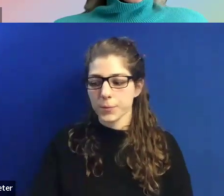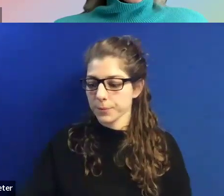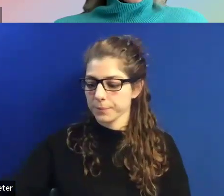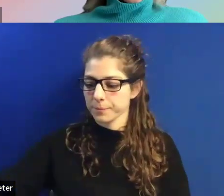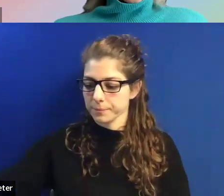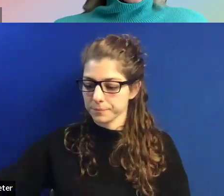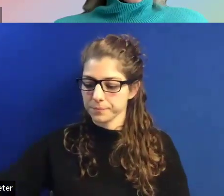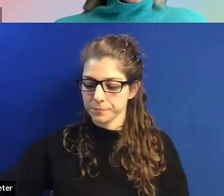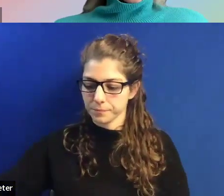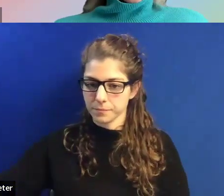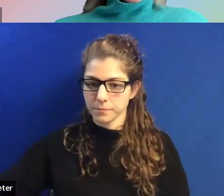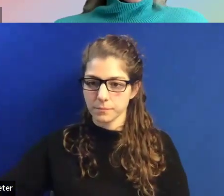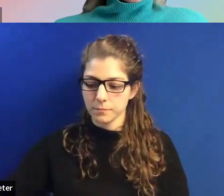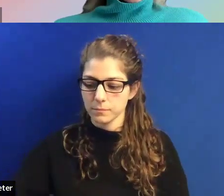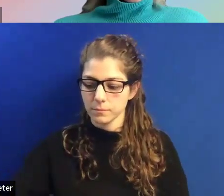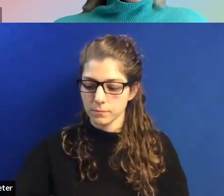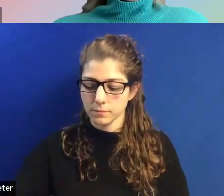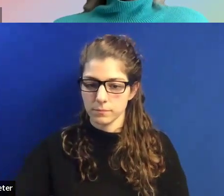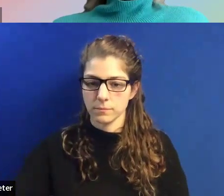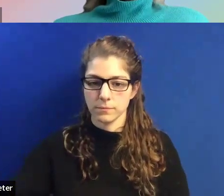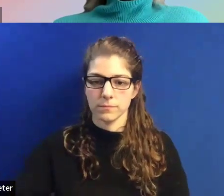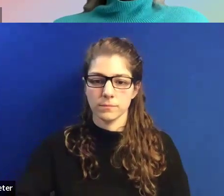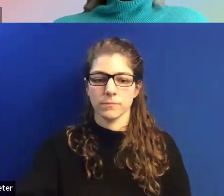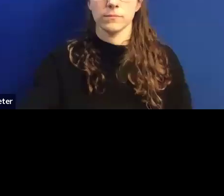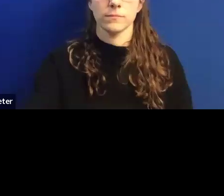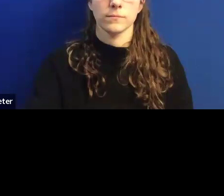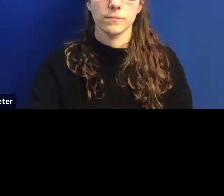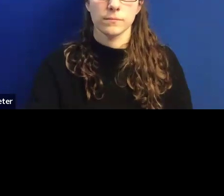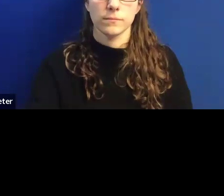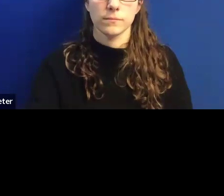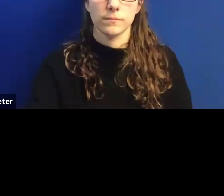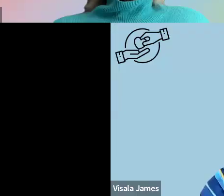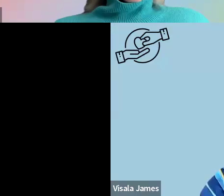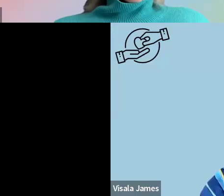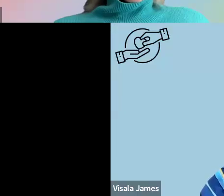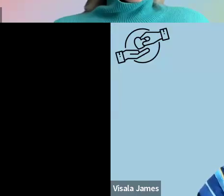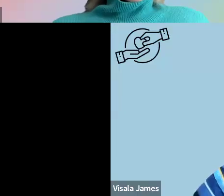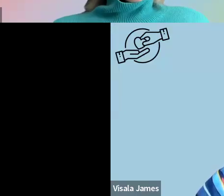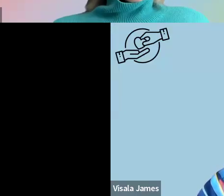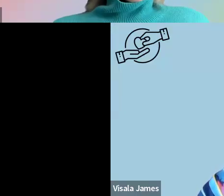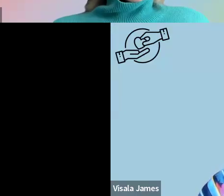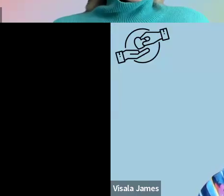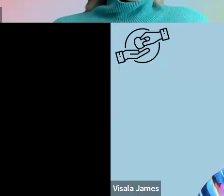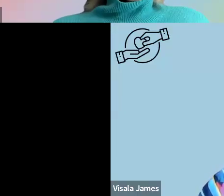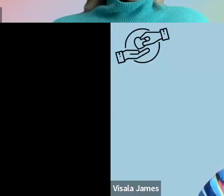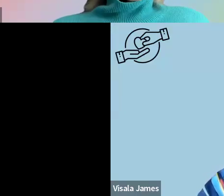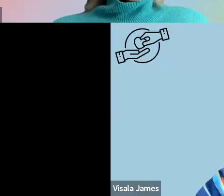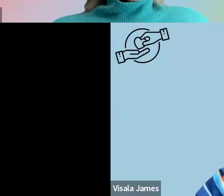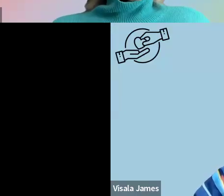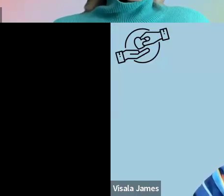Hello, everyone.